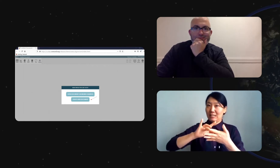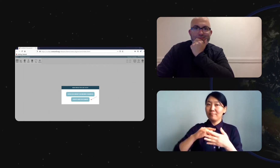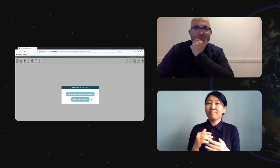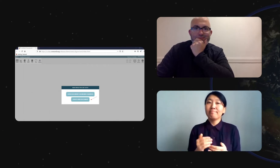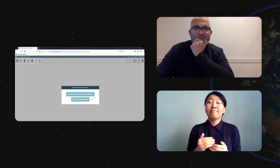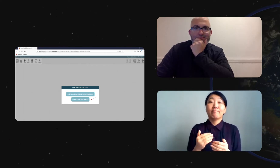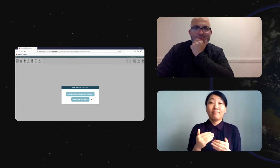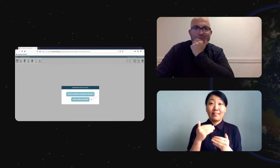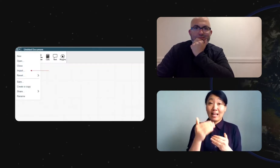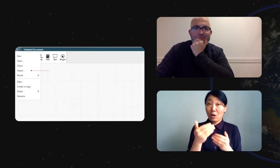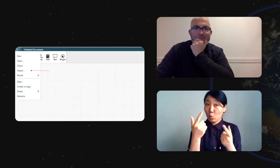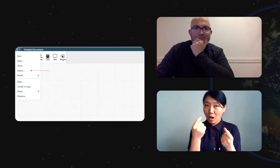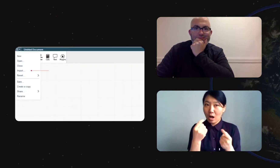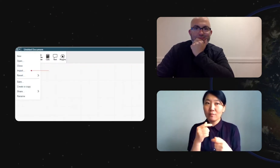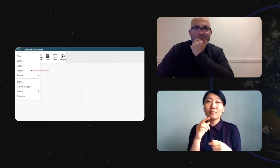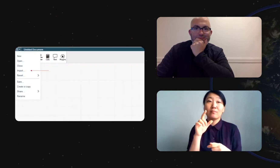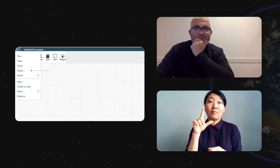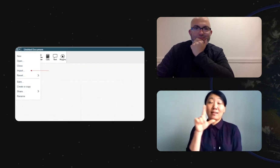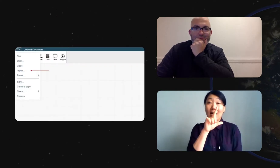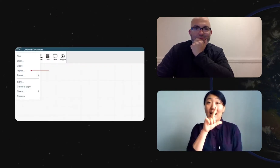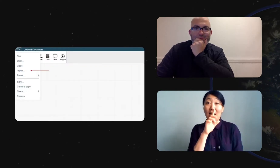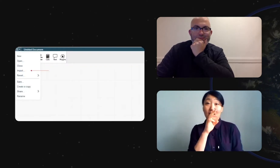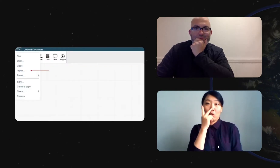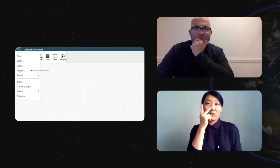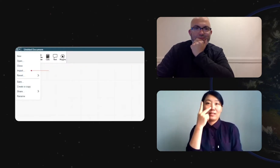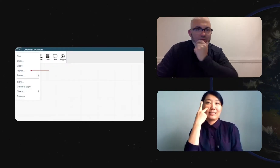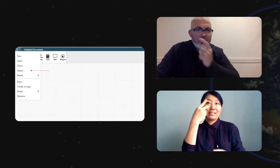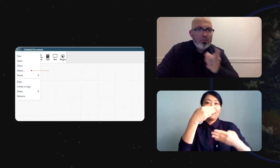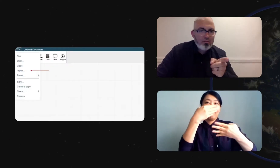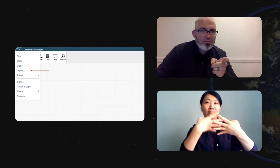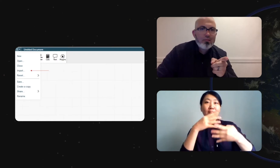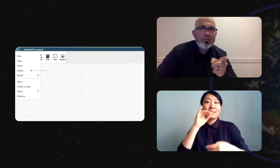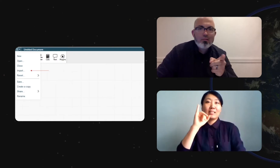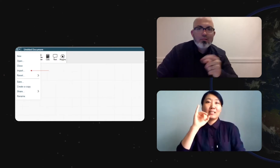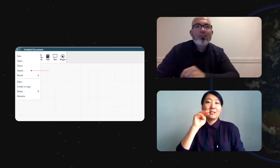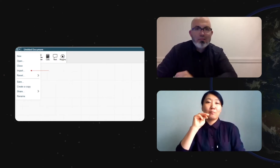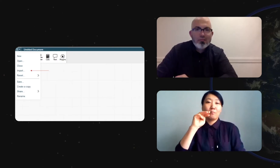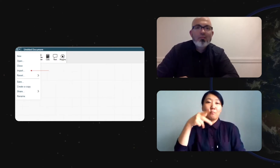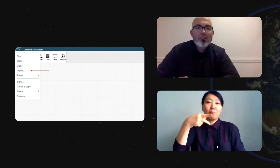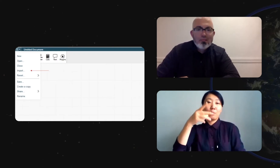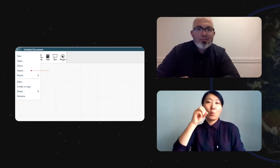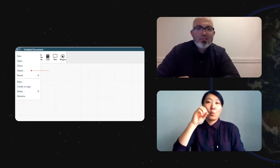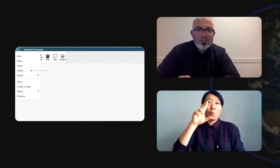So click here on the left. You'll see a drop down. Click "import."